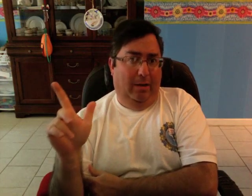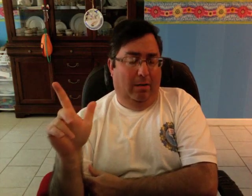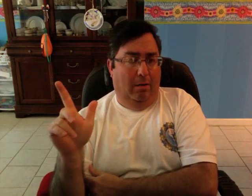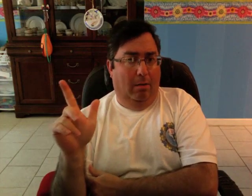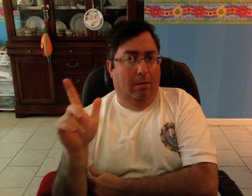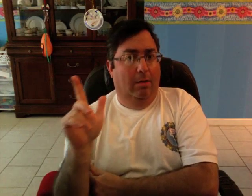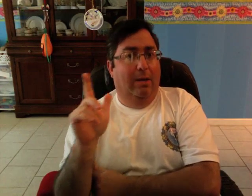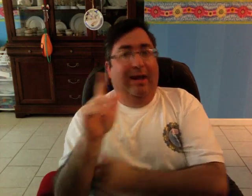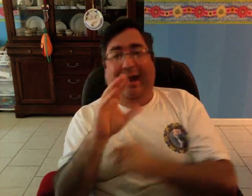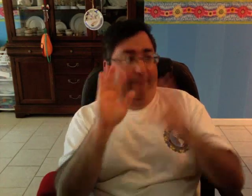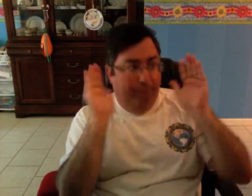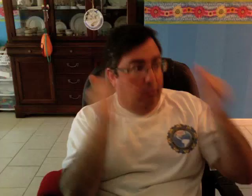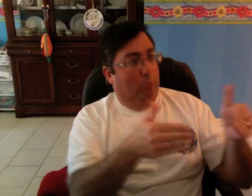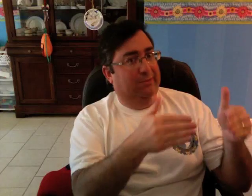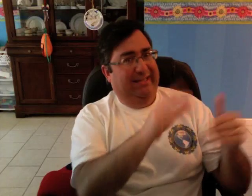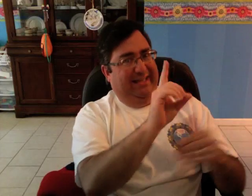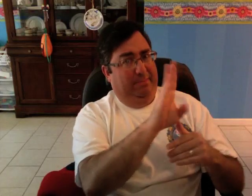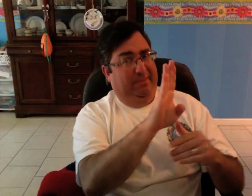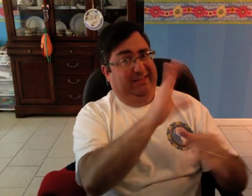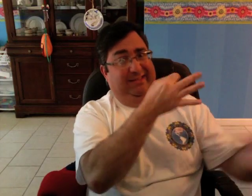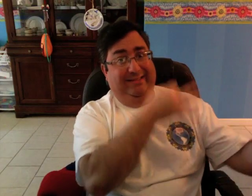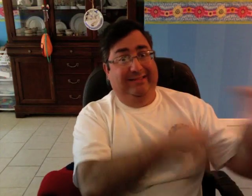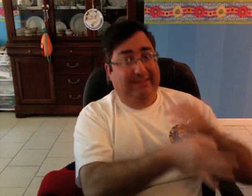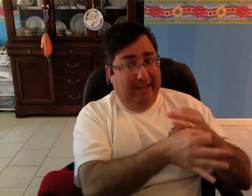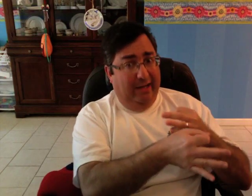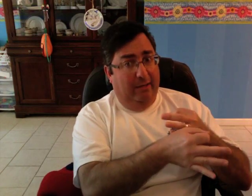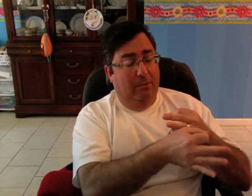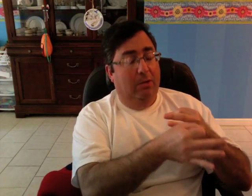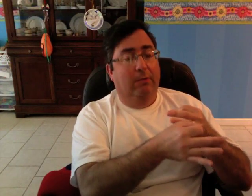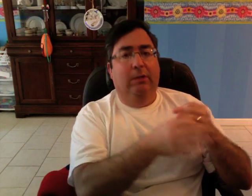onto DBC instead